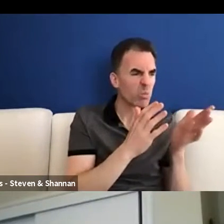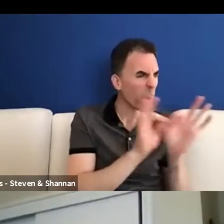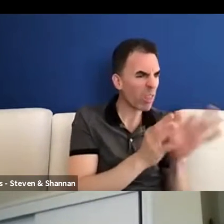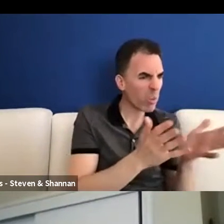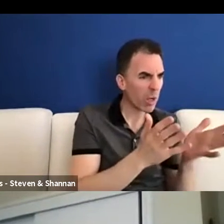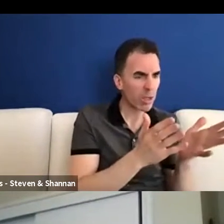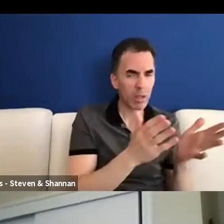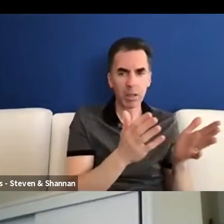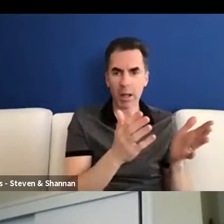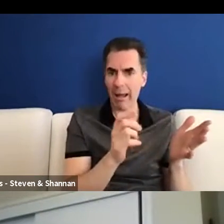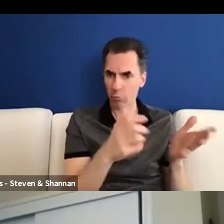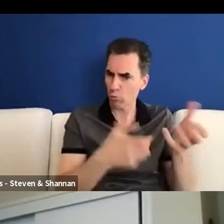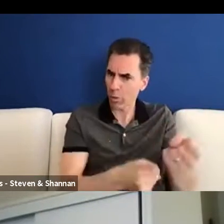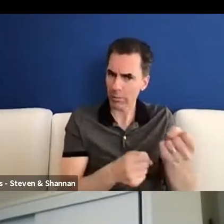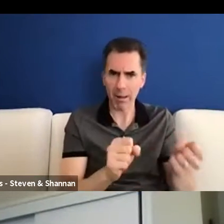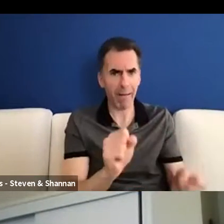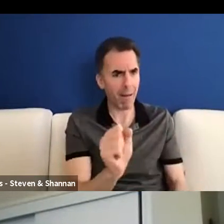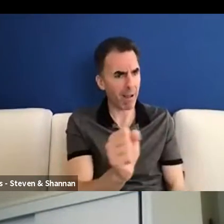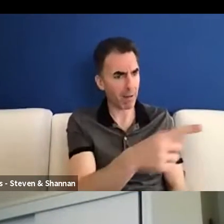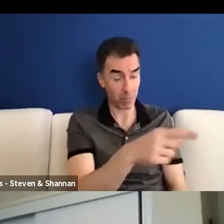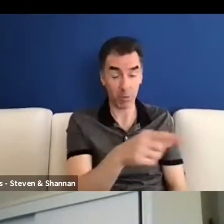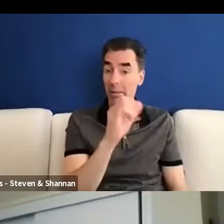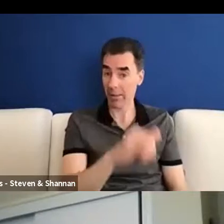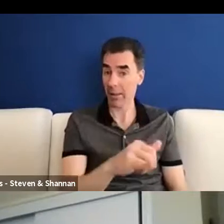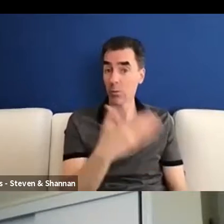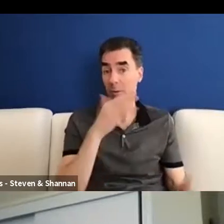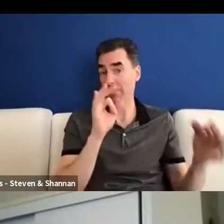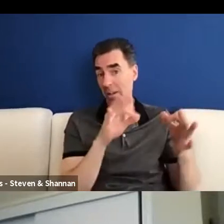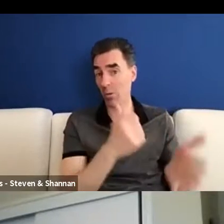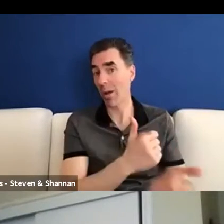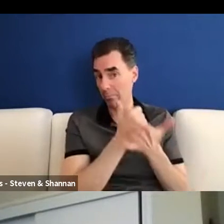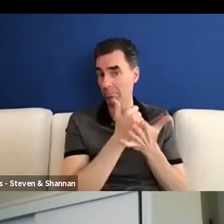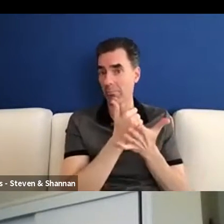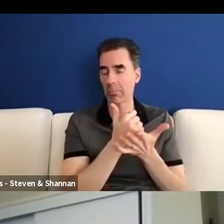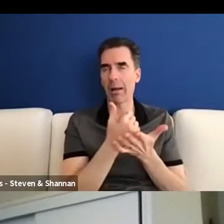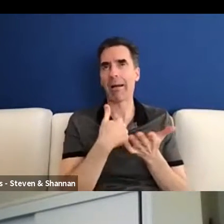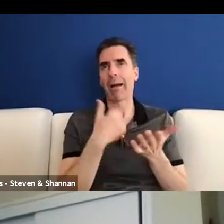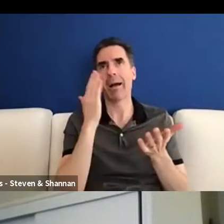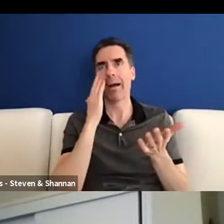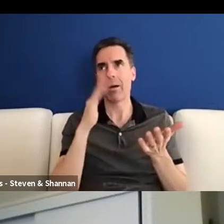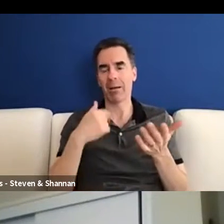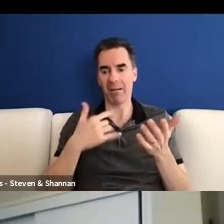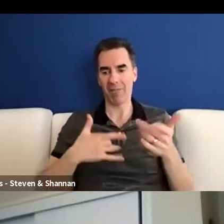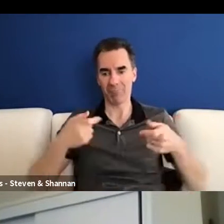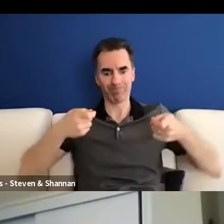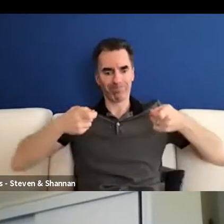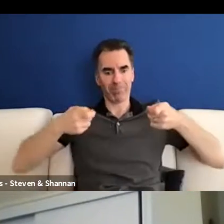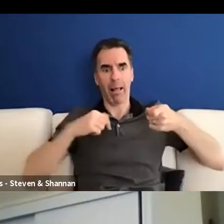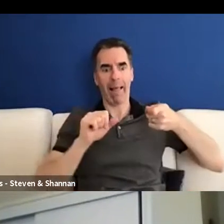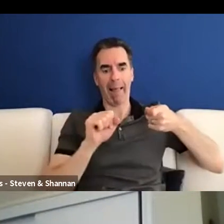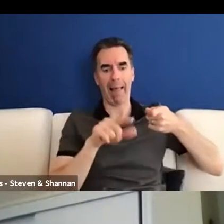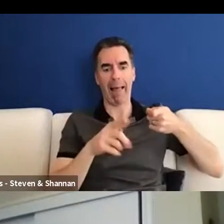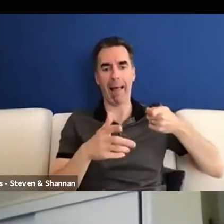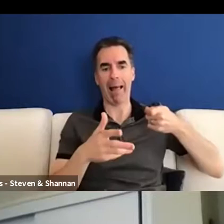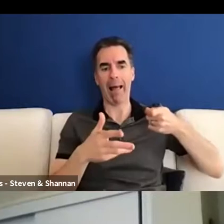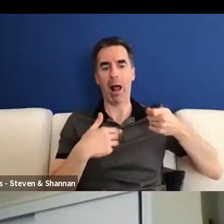working? It's really a great thing to do. It's hard. It's hard to let go a little bit, but it really is very rewarding. And you